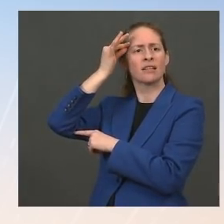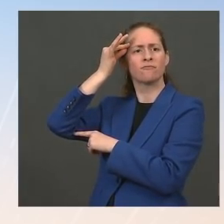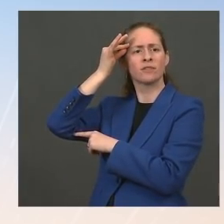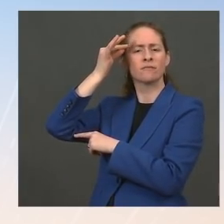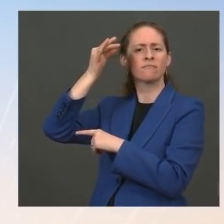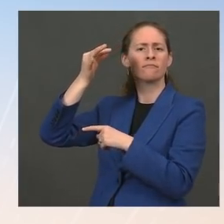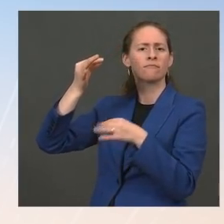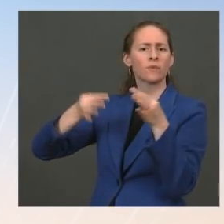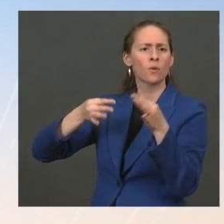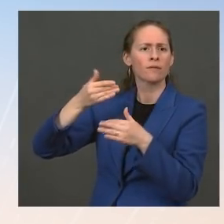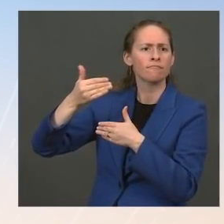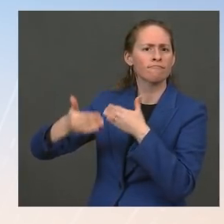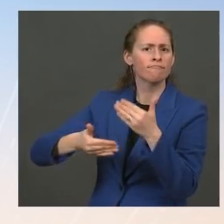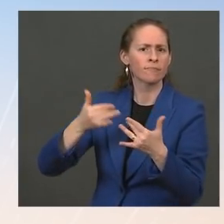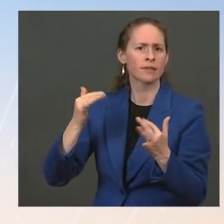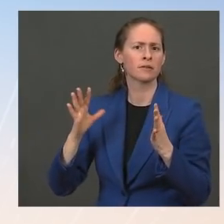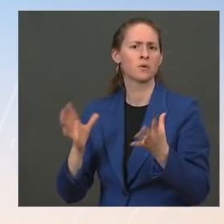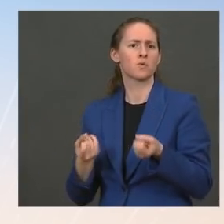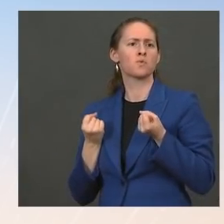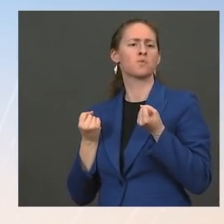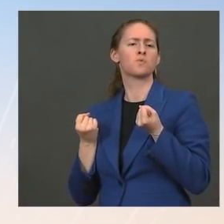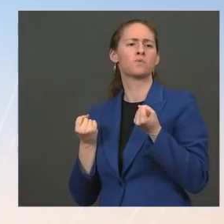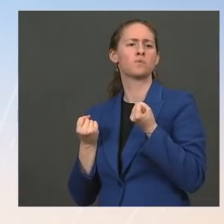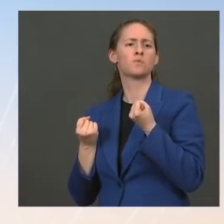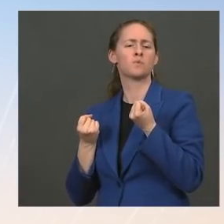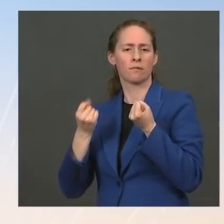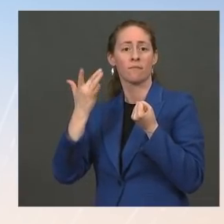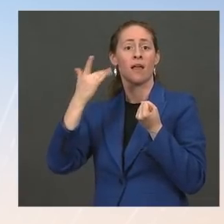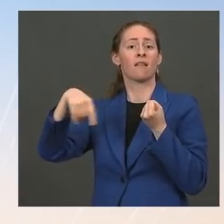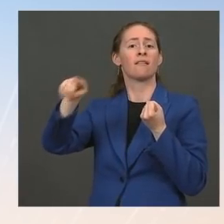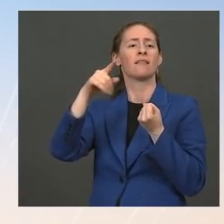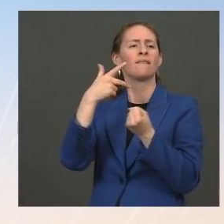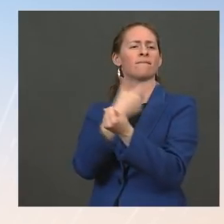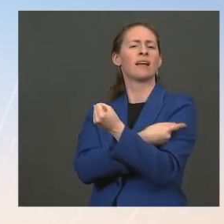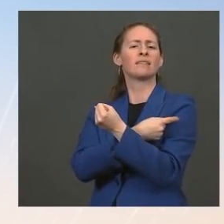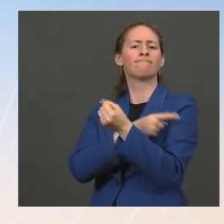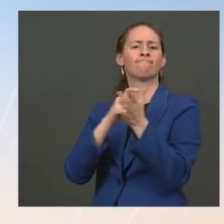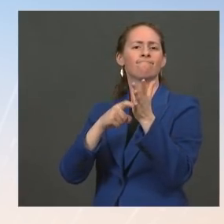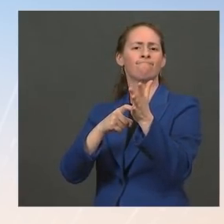for healthcare workers in 10 states. What's the reaction to that ruling?